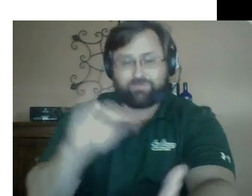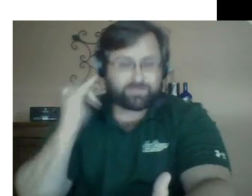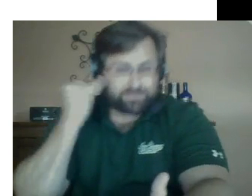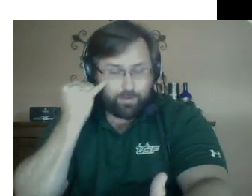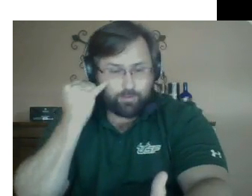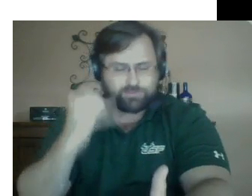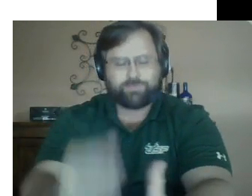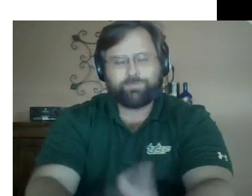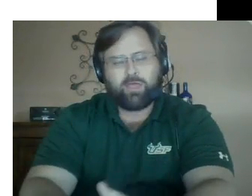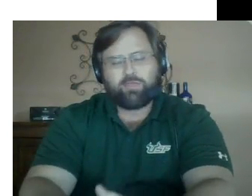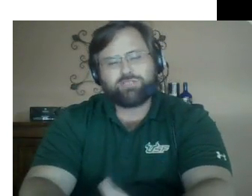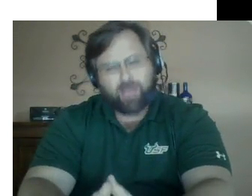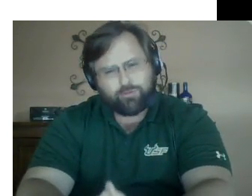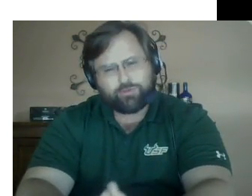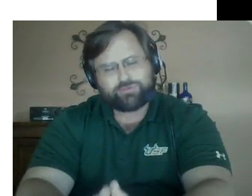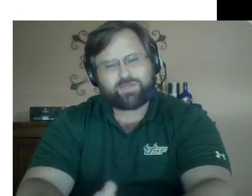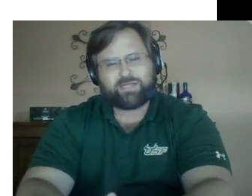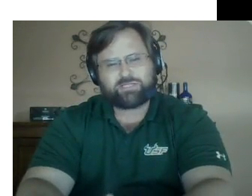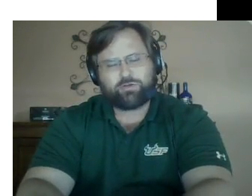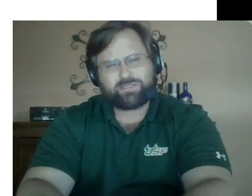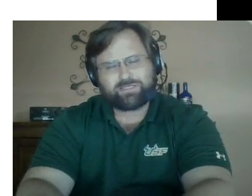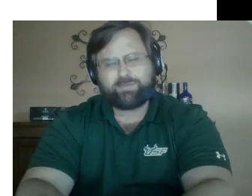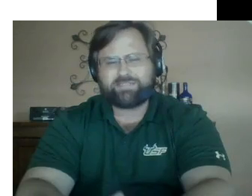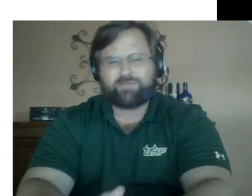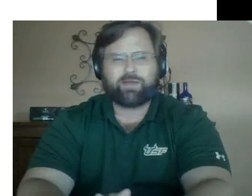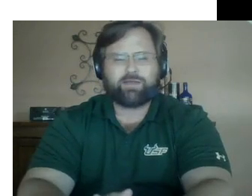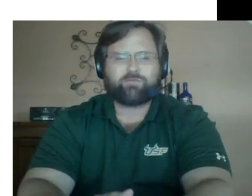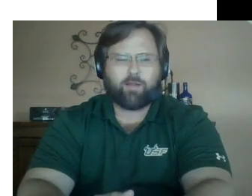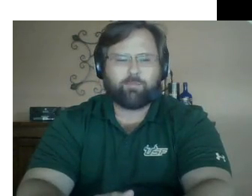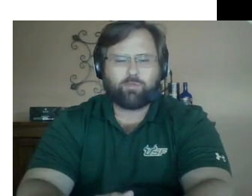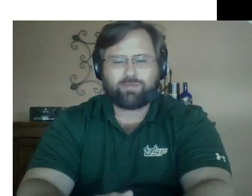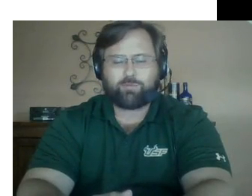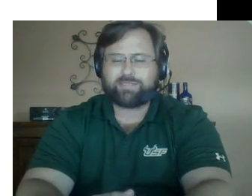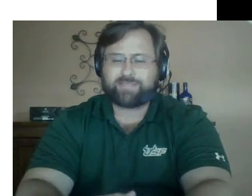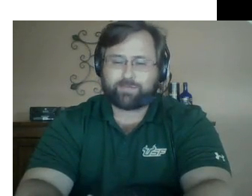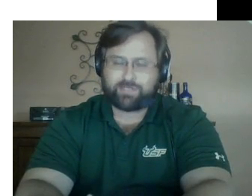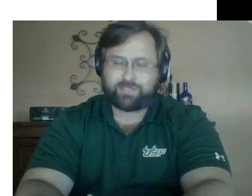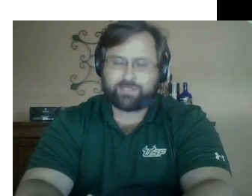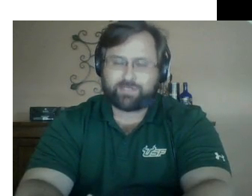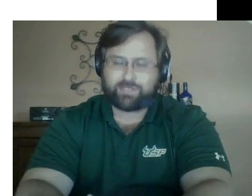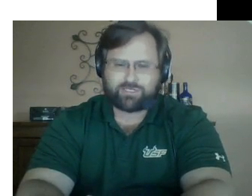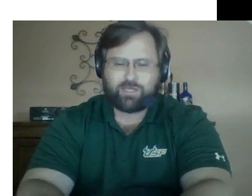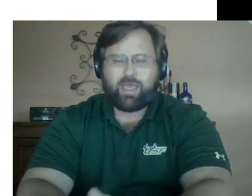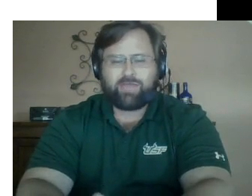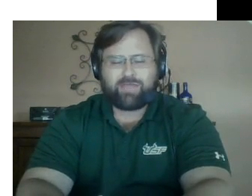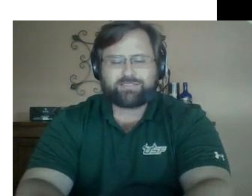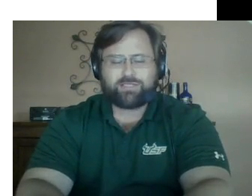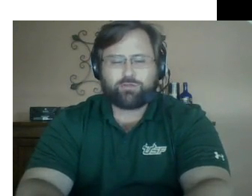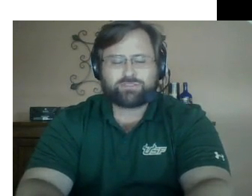and suppose there's another use of the conditional that's a little bit different from the way that we set up conditions in English and that's the use